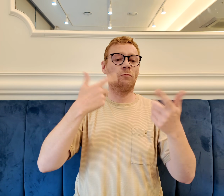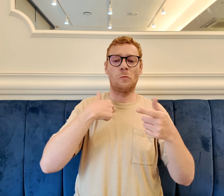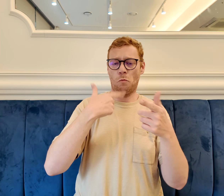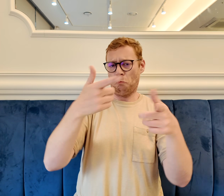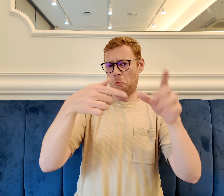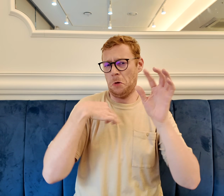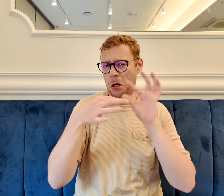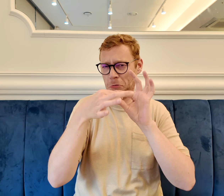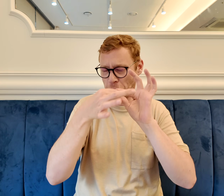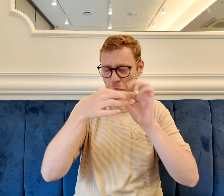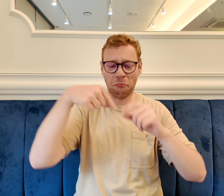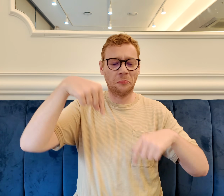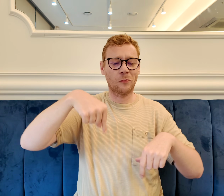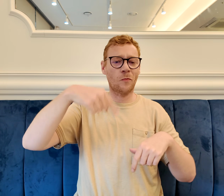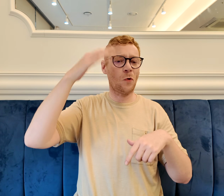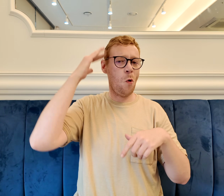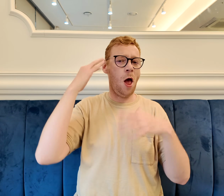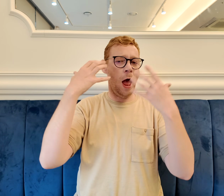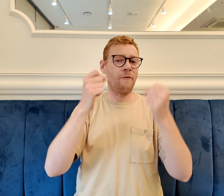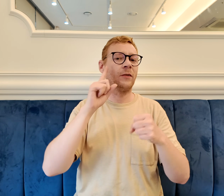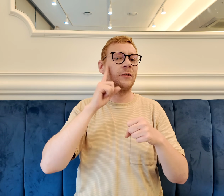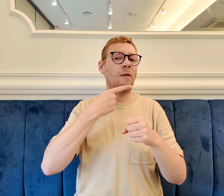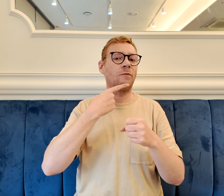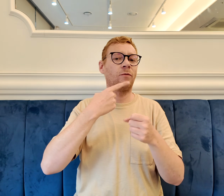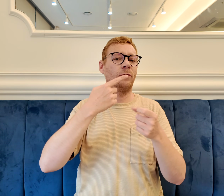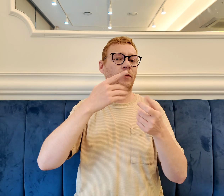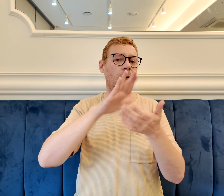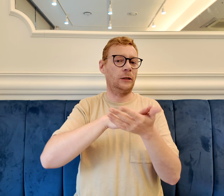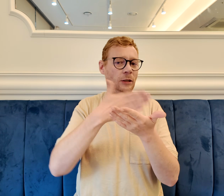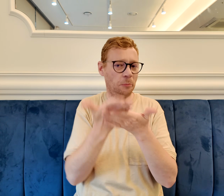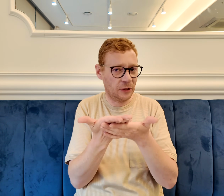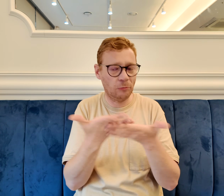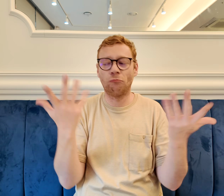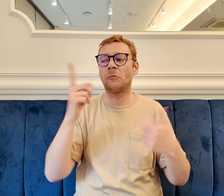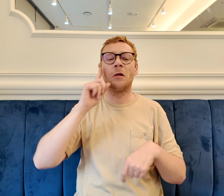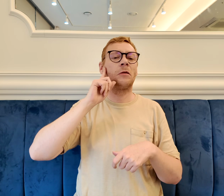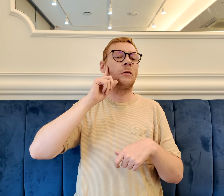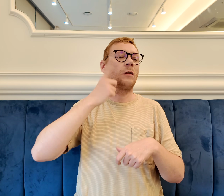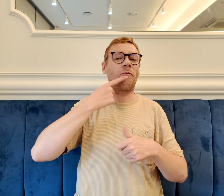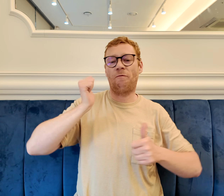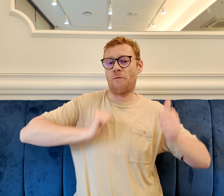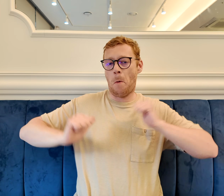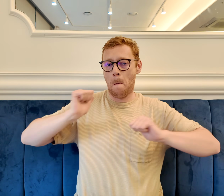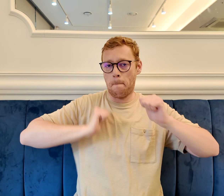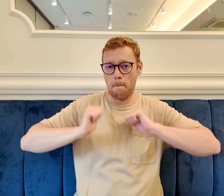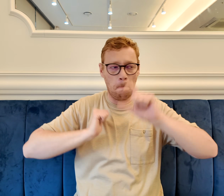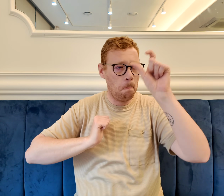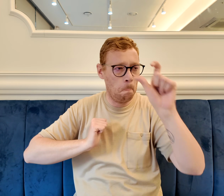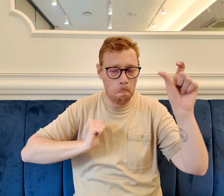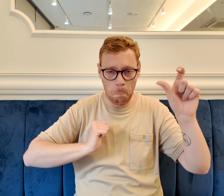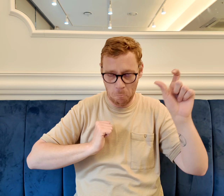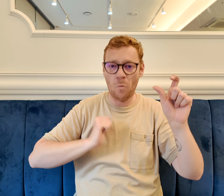It's truly wonderful when a Korean deaf interpreter or deaf artist